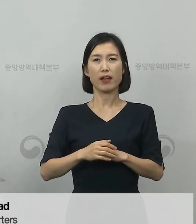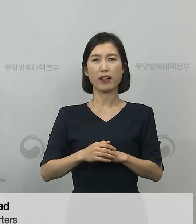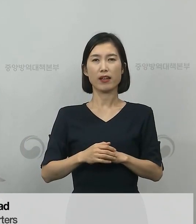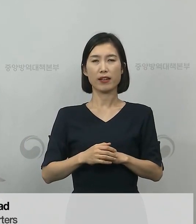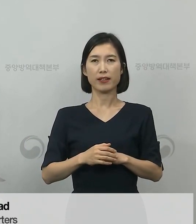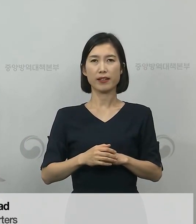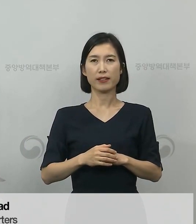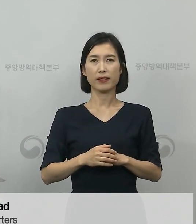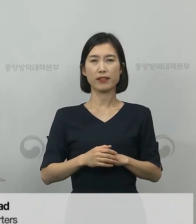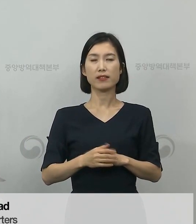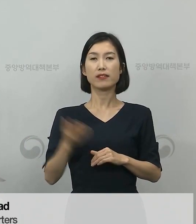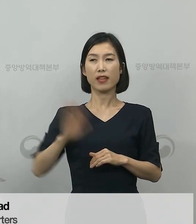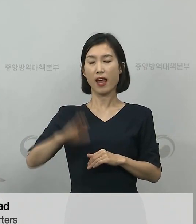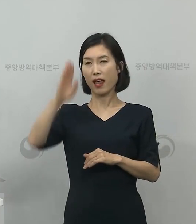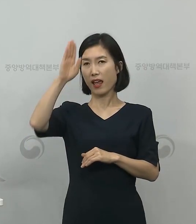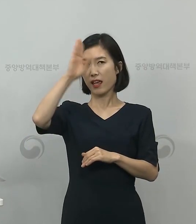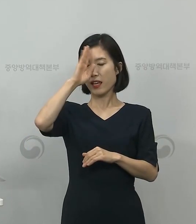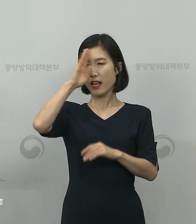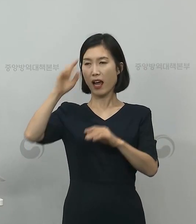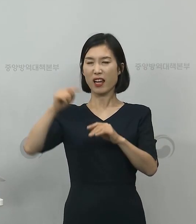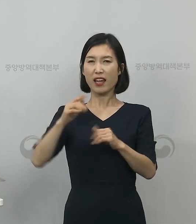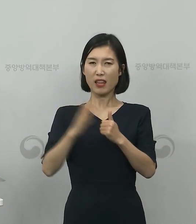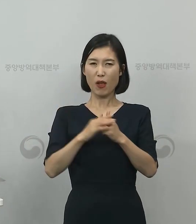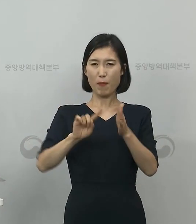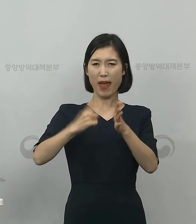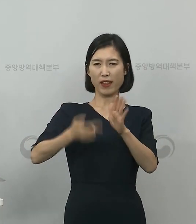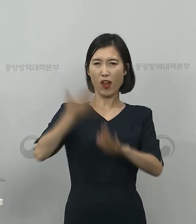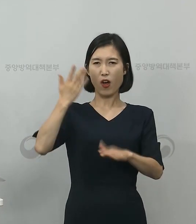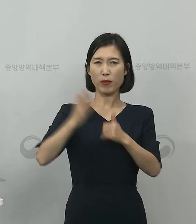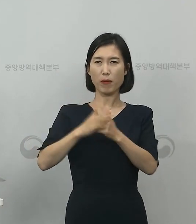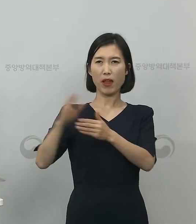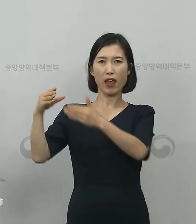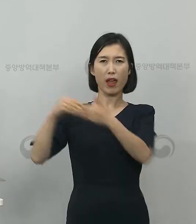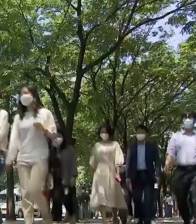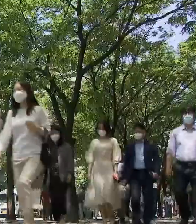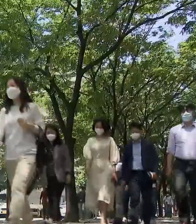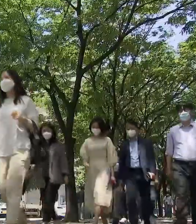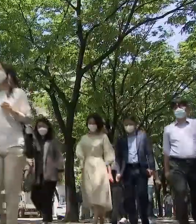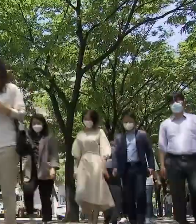an act to save our nationals from the danger of COVID-19 in Iraq."